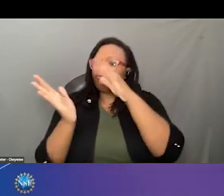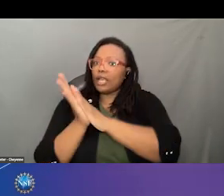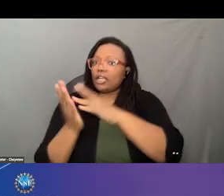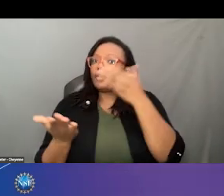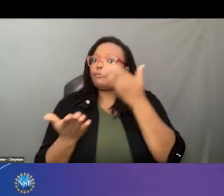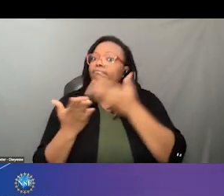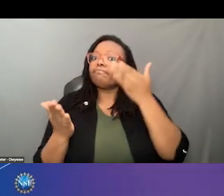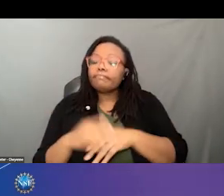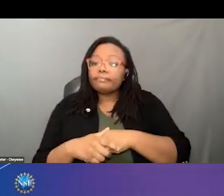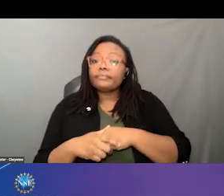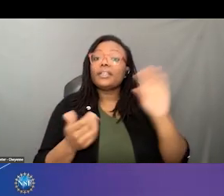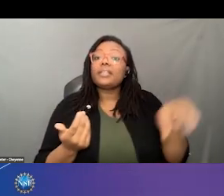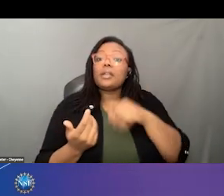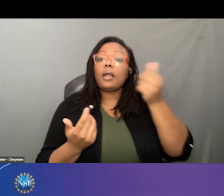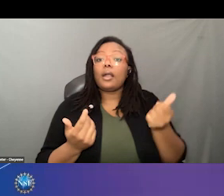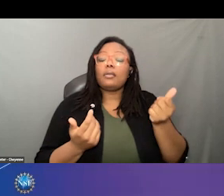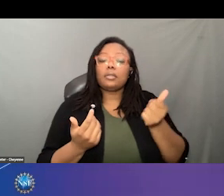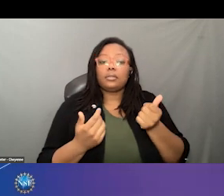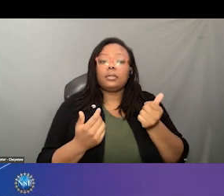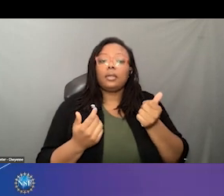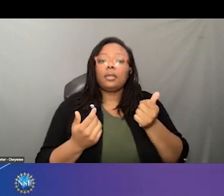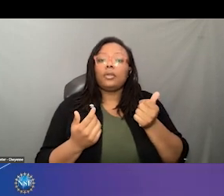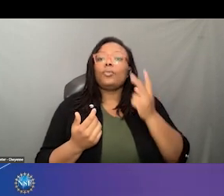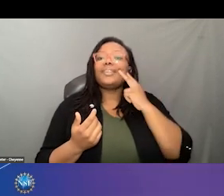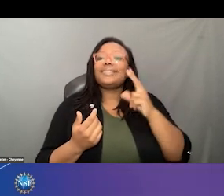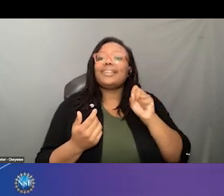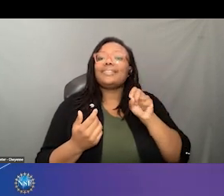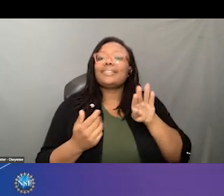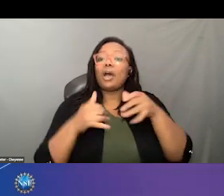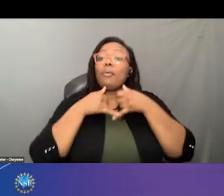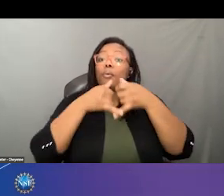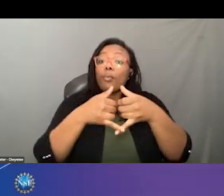Also, something else that we see in sub-awards is